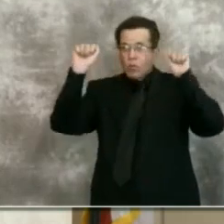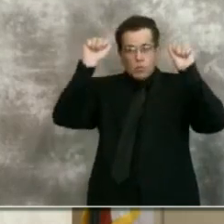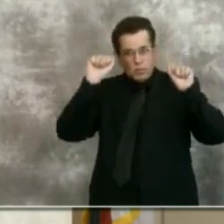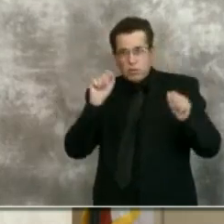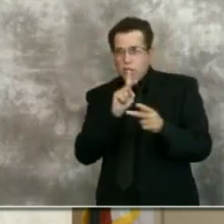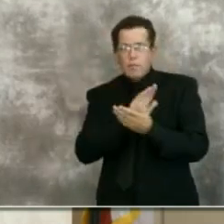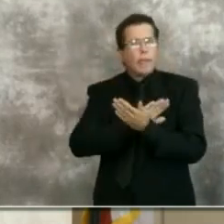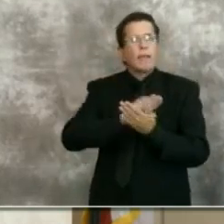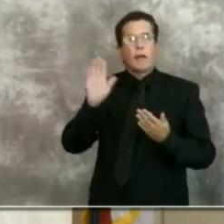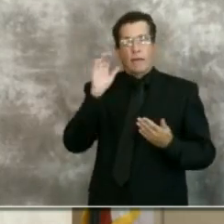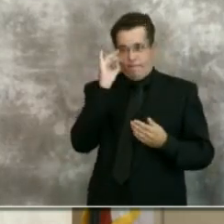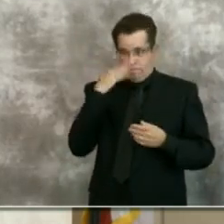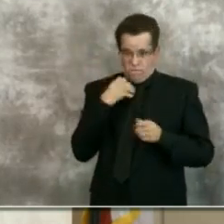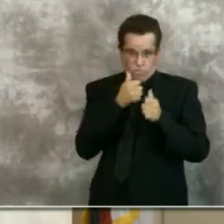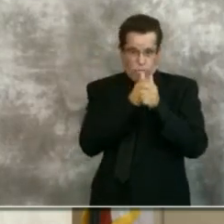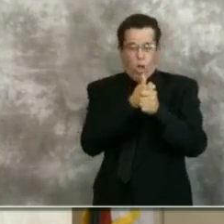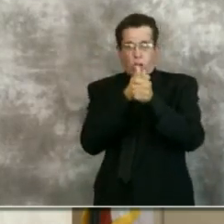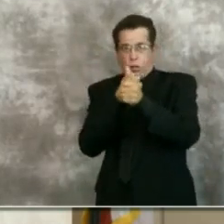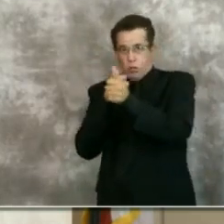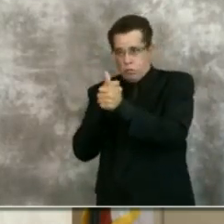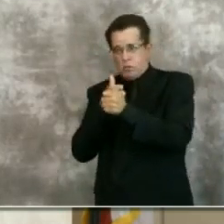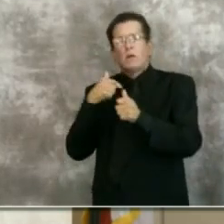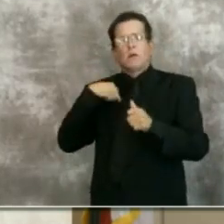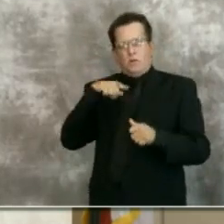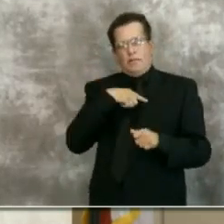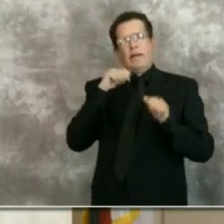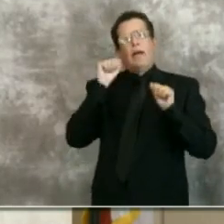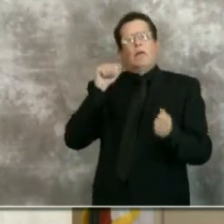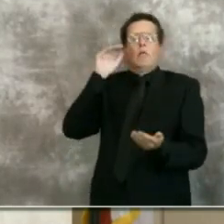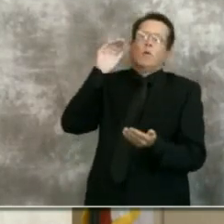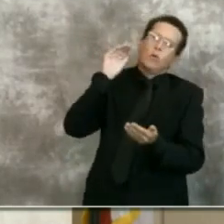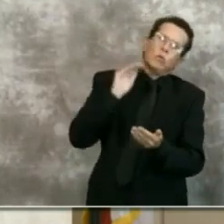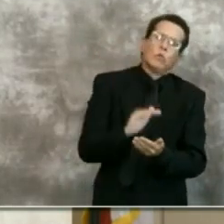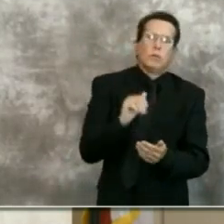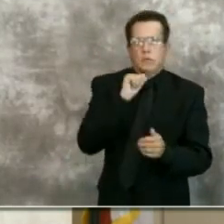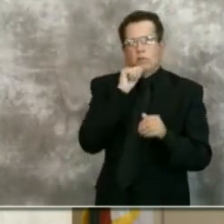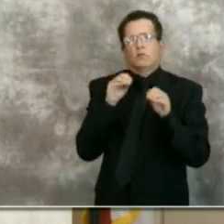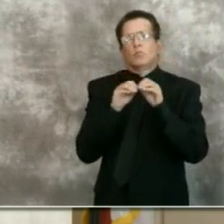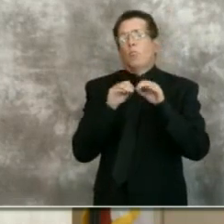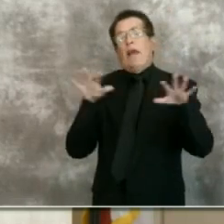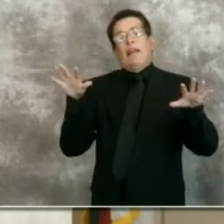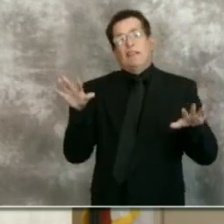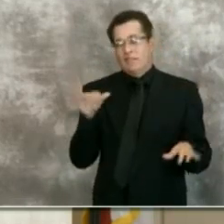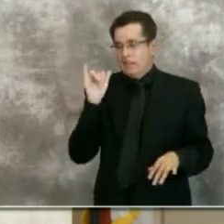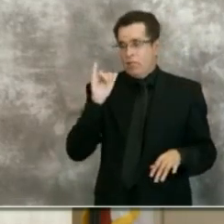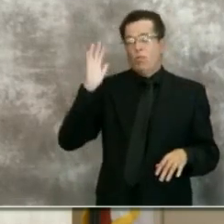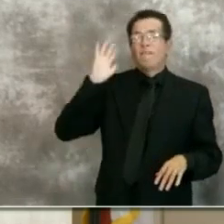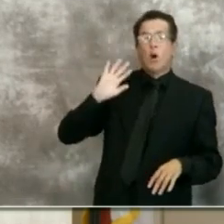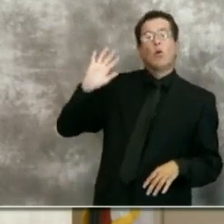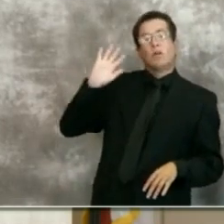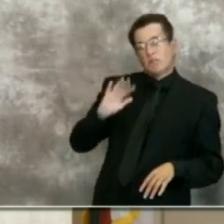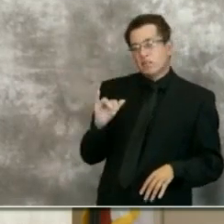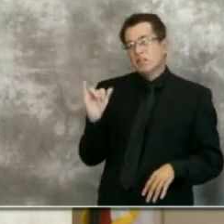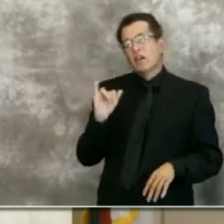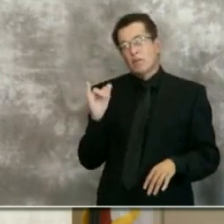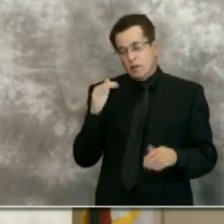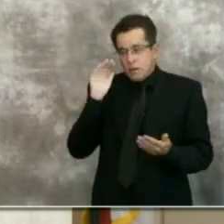ENSURE THAT WE'RE DOING THINGS LIKE HAND WASHING. THEN IF WE DO THAT THEN AS WE DID ONCE BEFORE WE CAN ONCE AGAIN. REIN